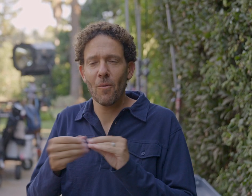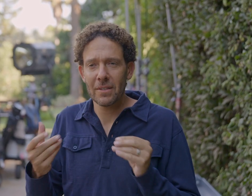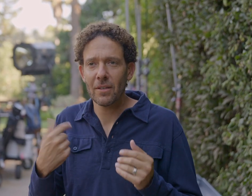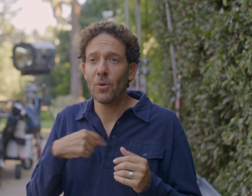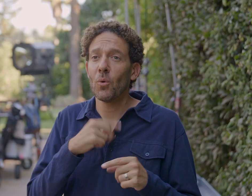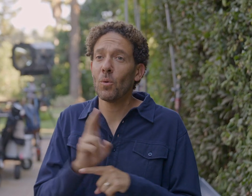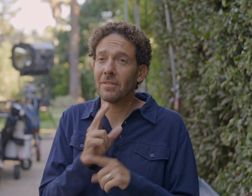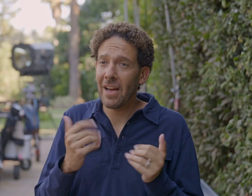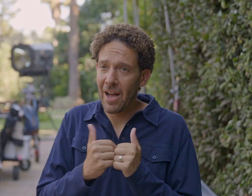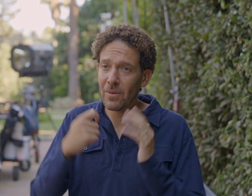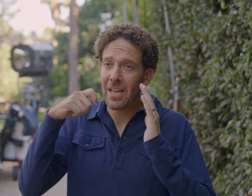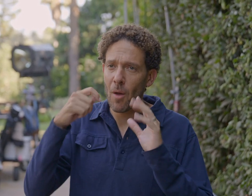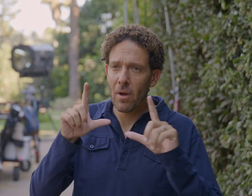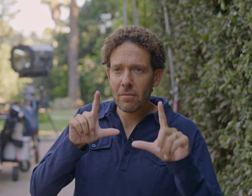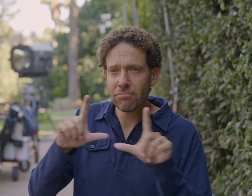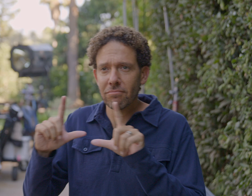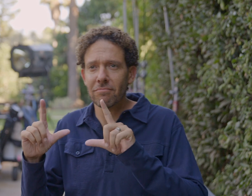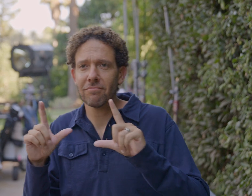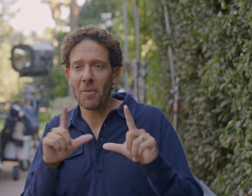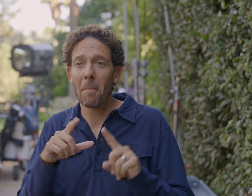From the rhythmic camera movements to dance-like blocking